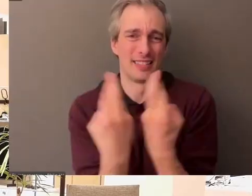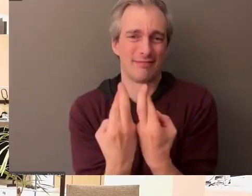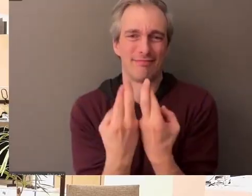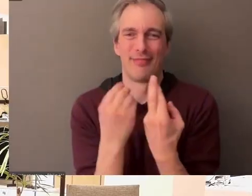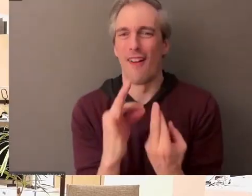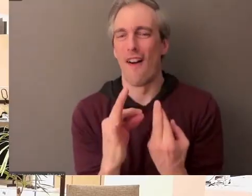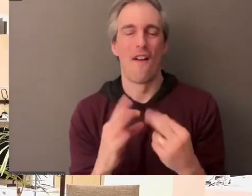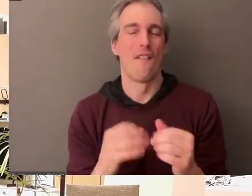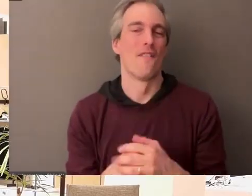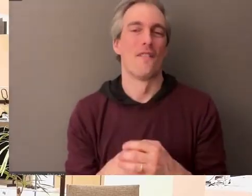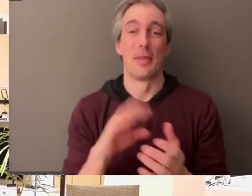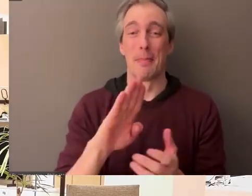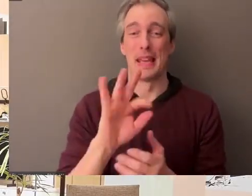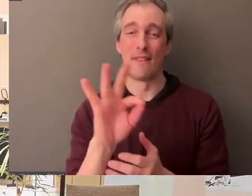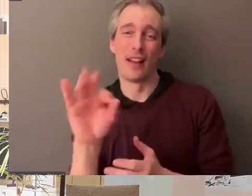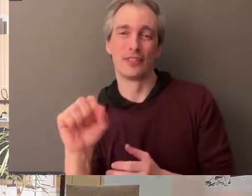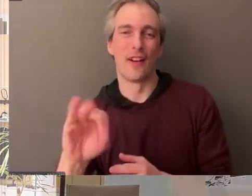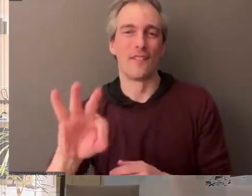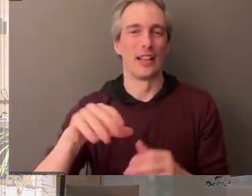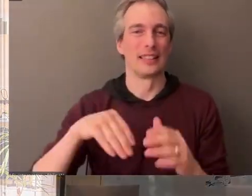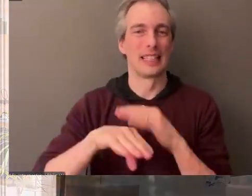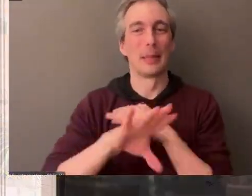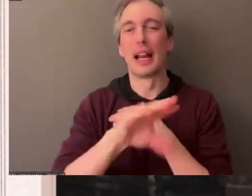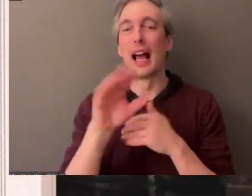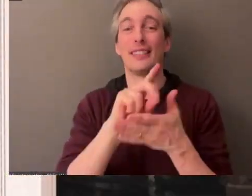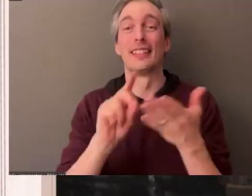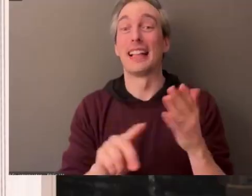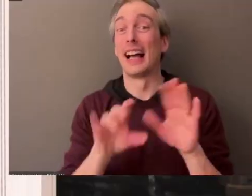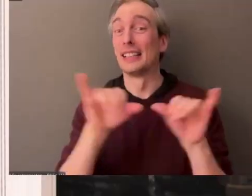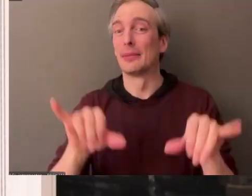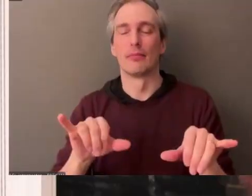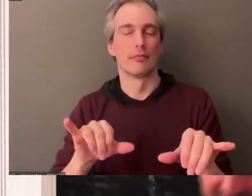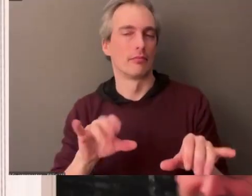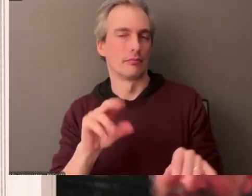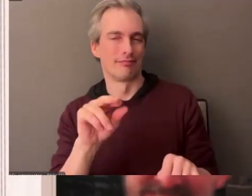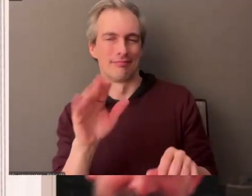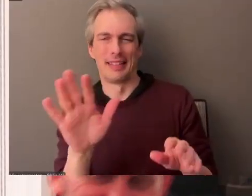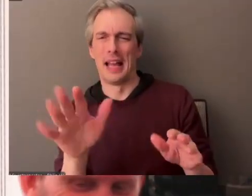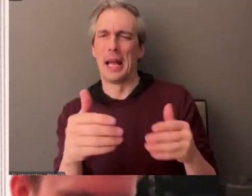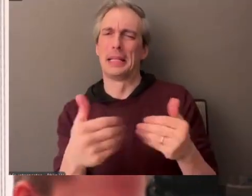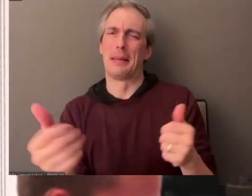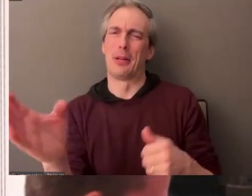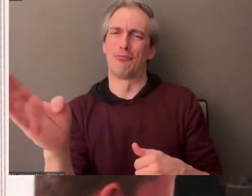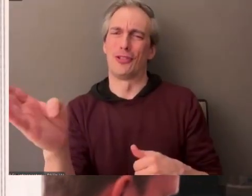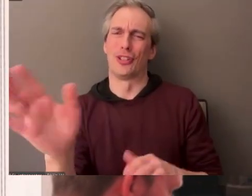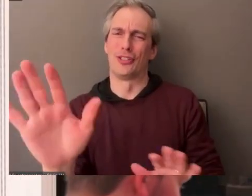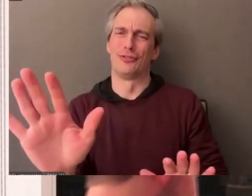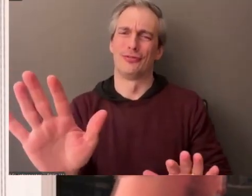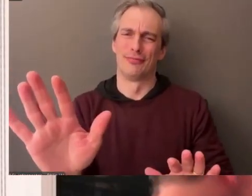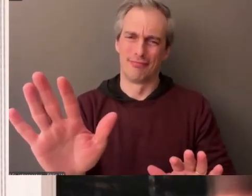Yeah. That's a separate talk. Let me just say... If there's one truth that I try to tell people about design systems...